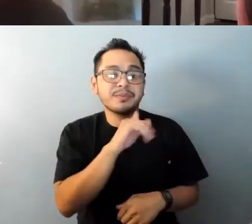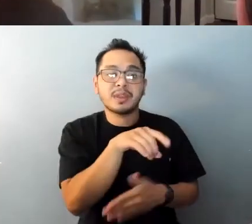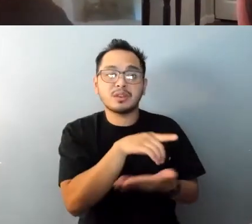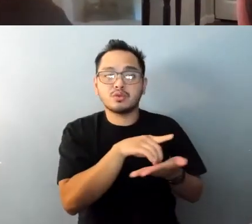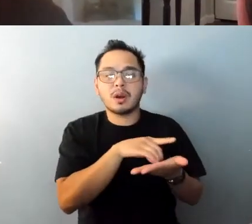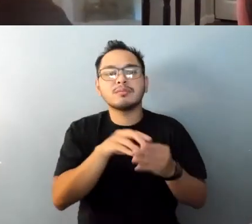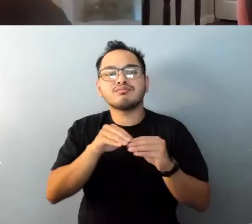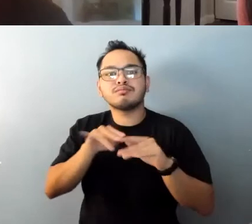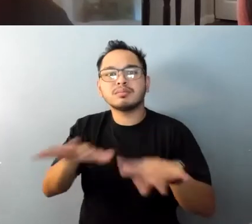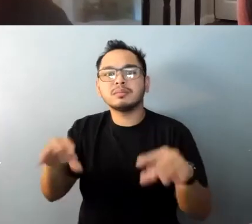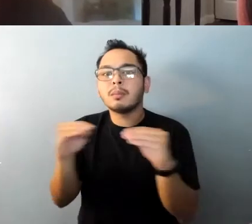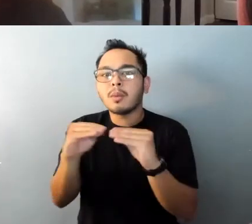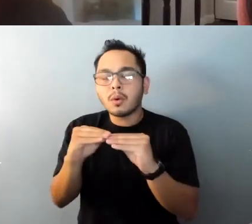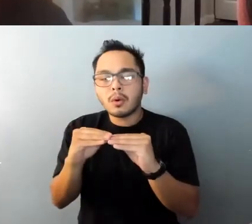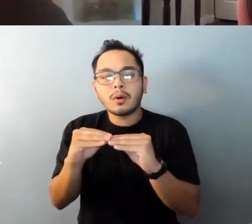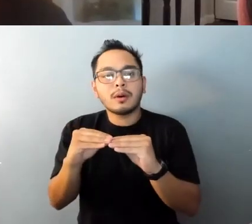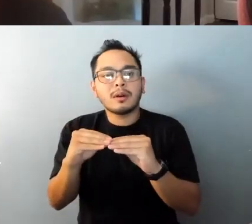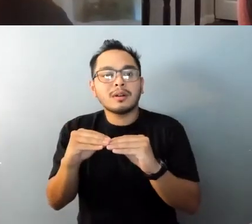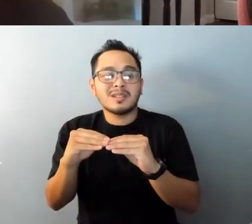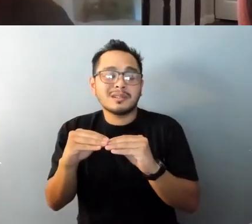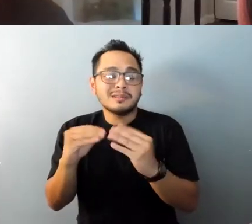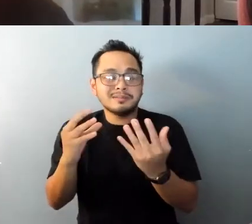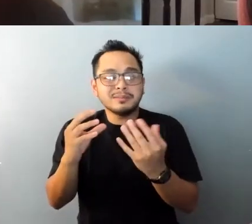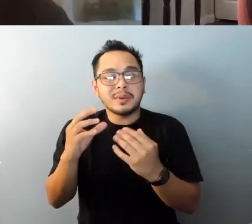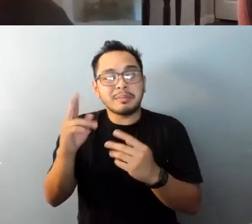who were not necessarily as well-trained as they could have been on the administration